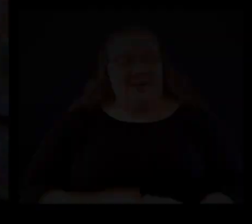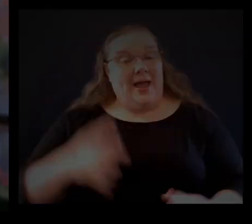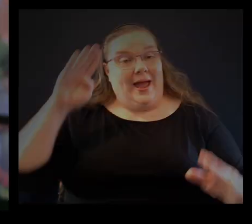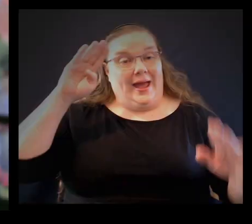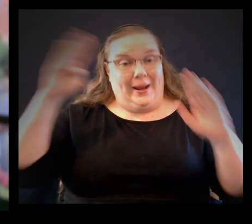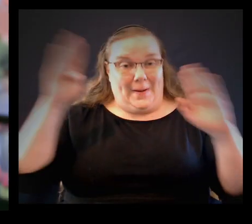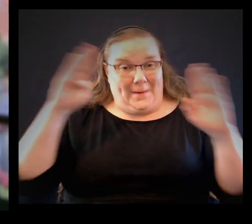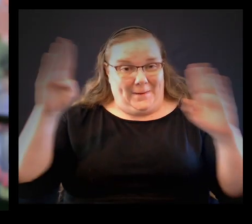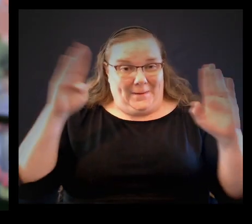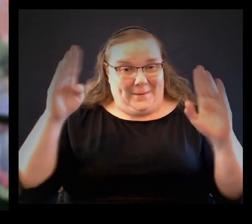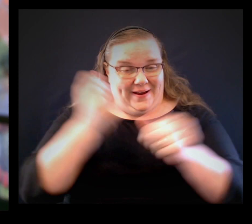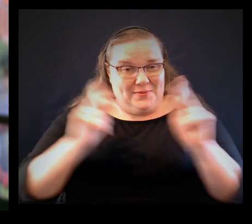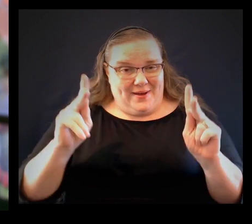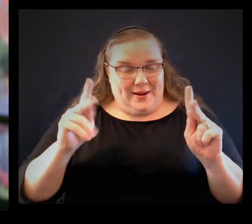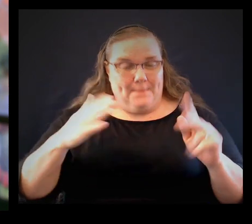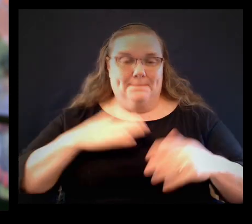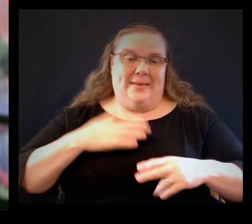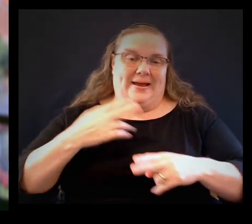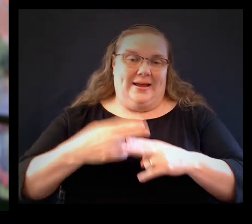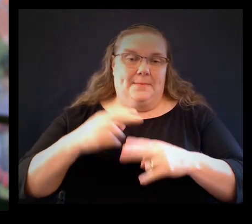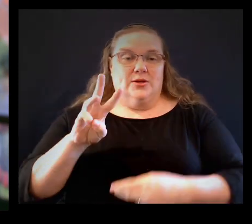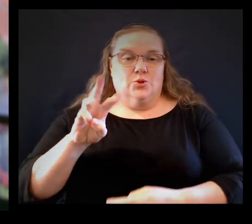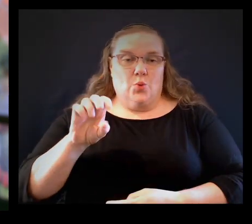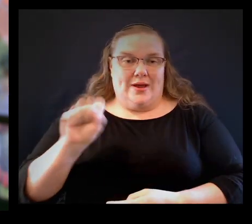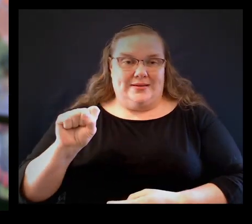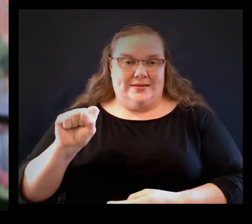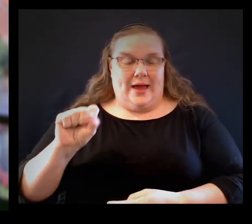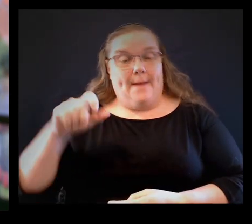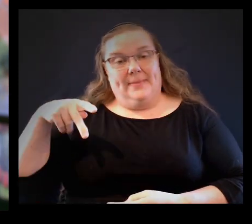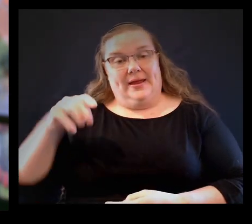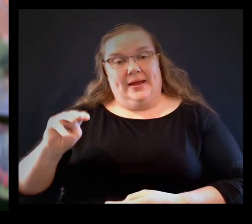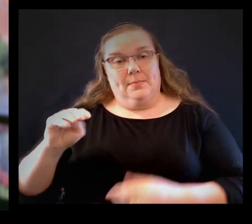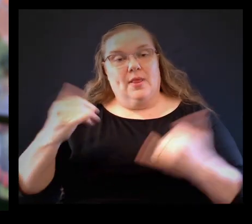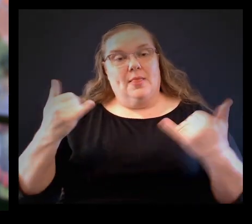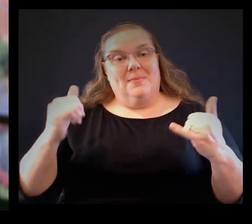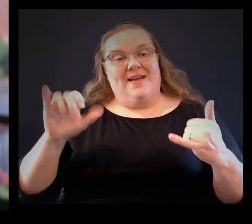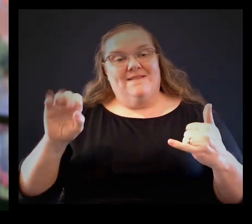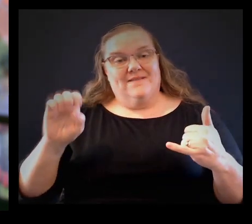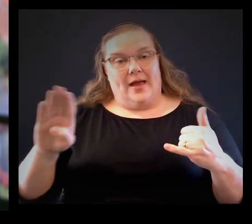Hello, hello, everyone. My name is Wes and I'm a PM on the PlayFab Monetization team.